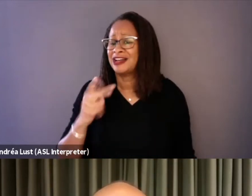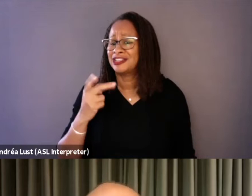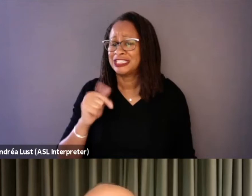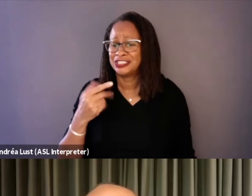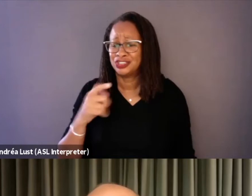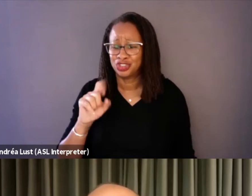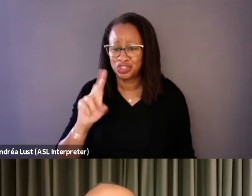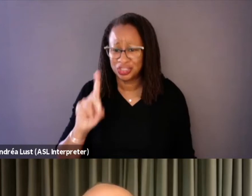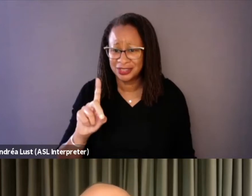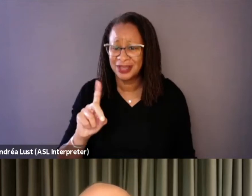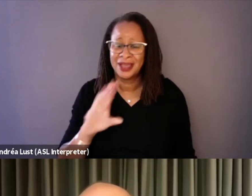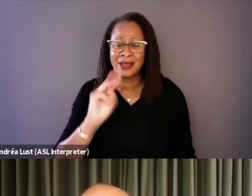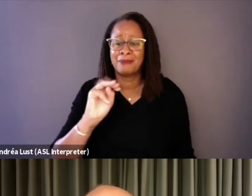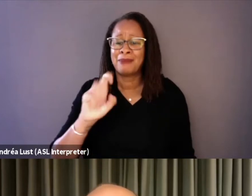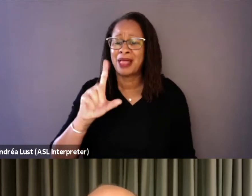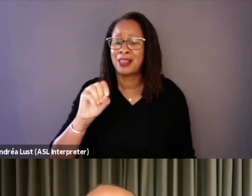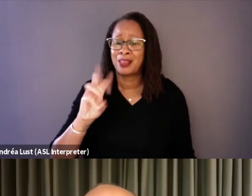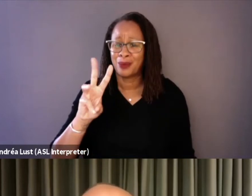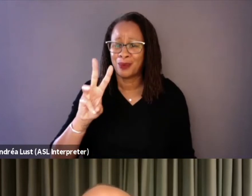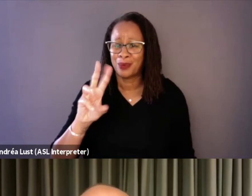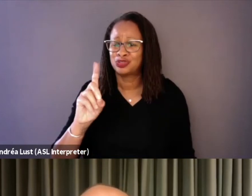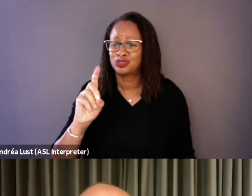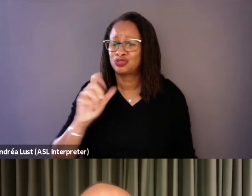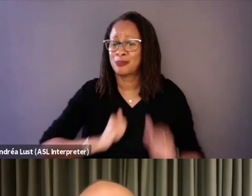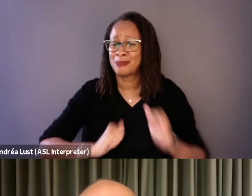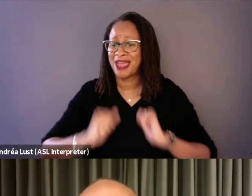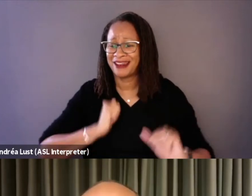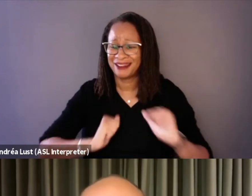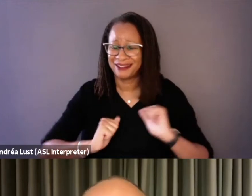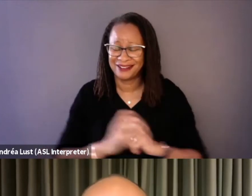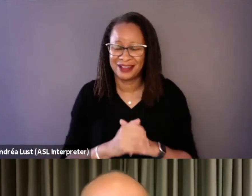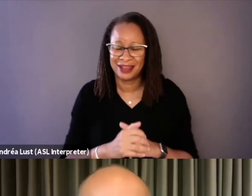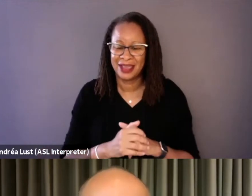but also I would say in a way, sort of John Moses asked,